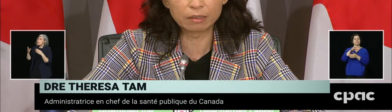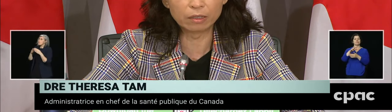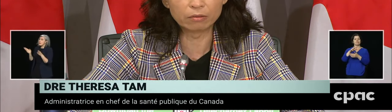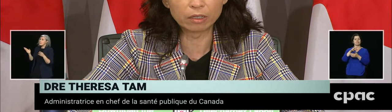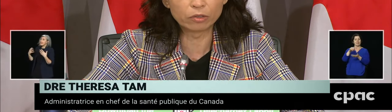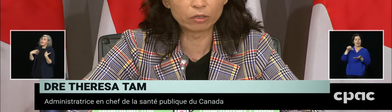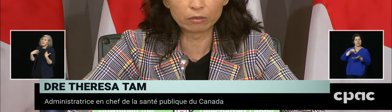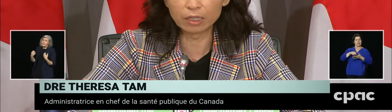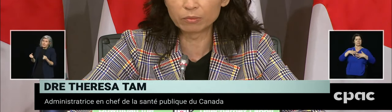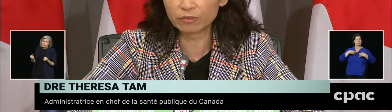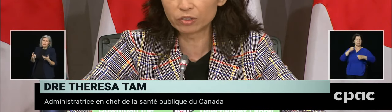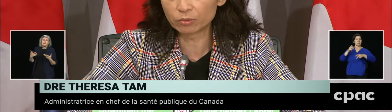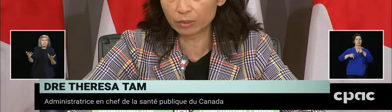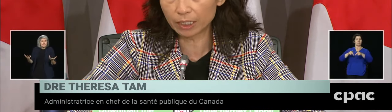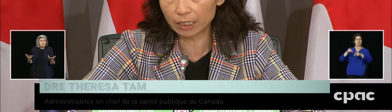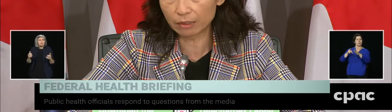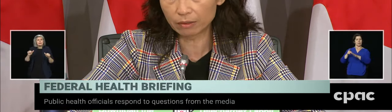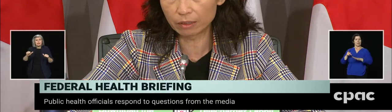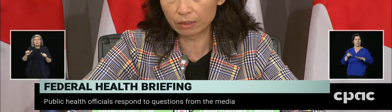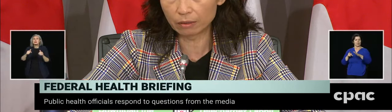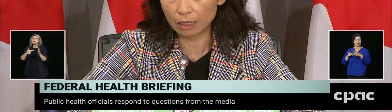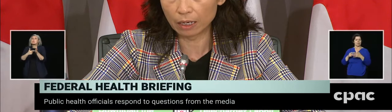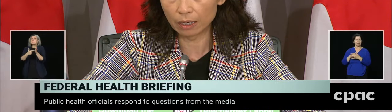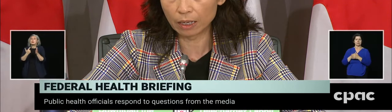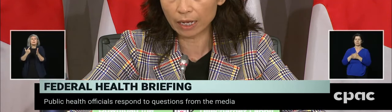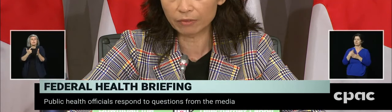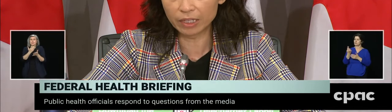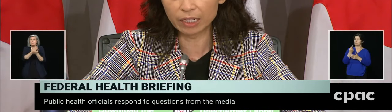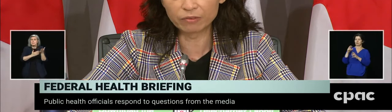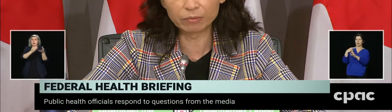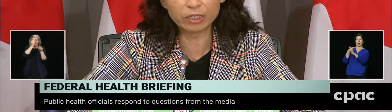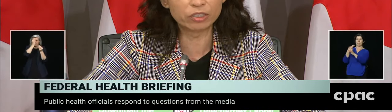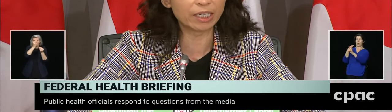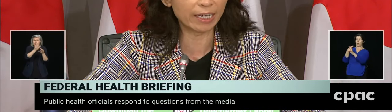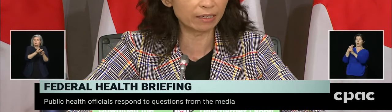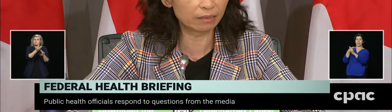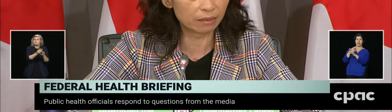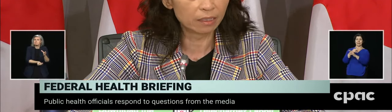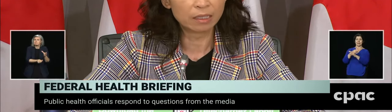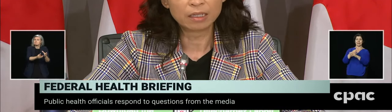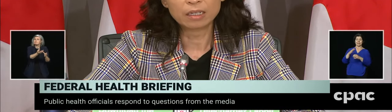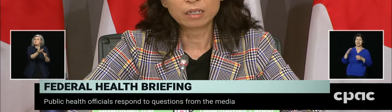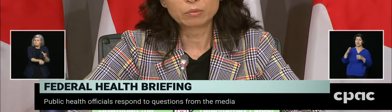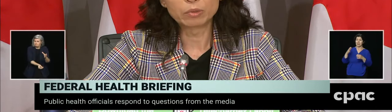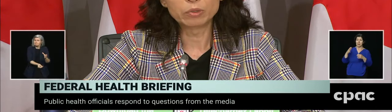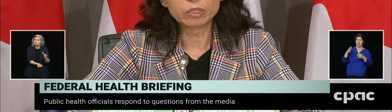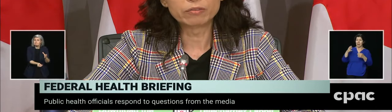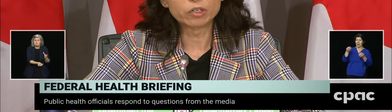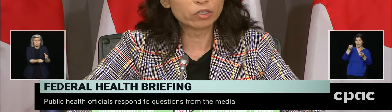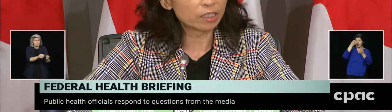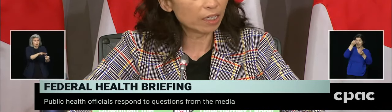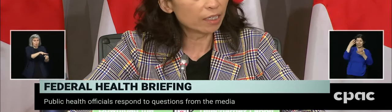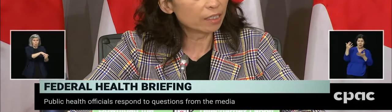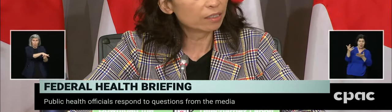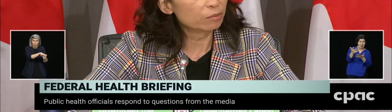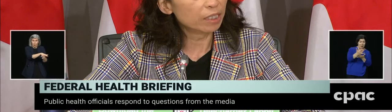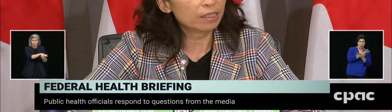AMOUNTS OF CERTAINTY AND INCOMPLETE INFORMATION AND WE, YOU KNOW, LOCAL AND PROVINCIAL